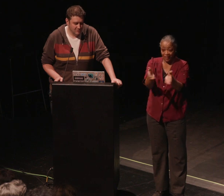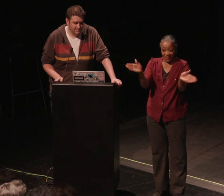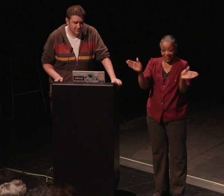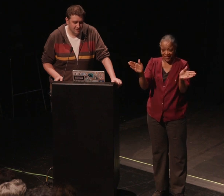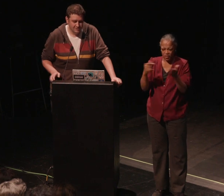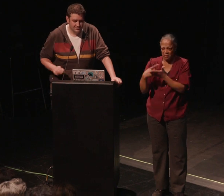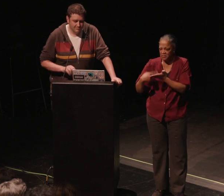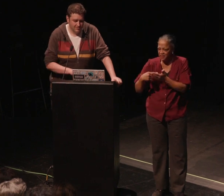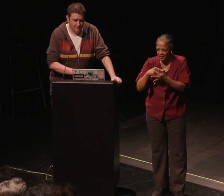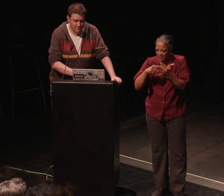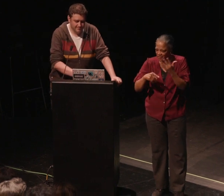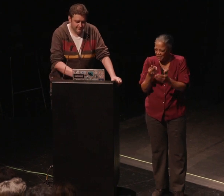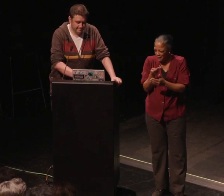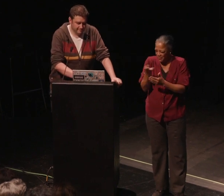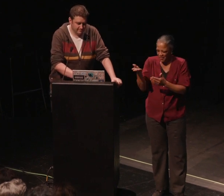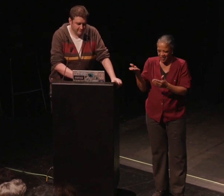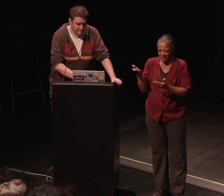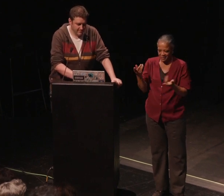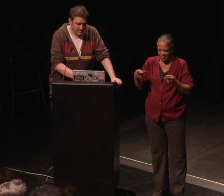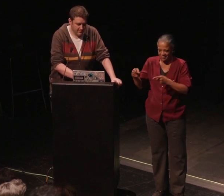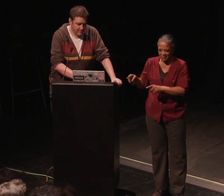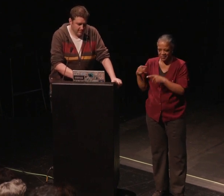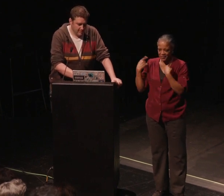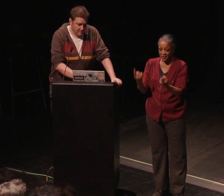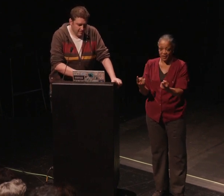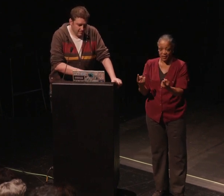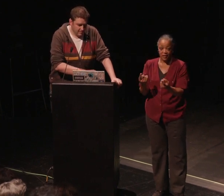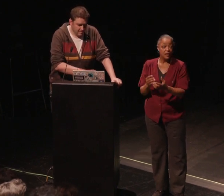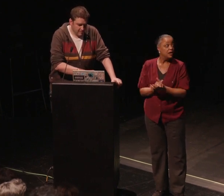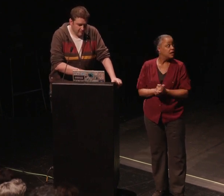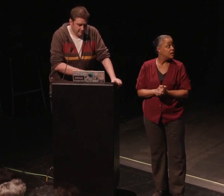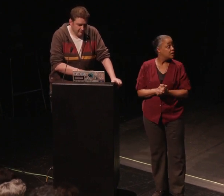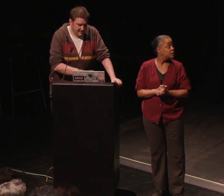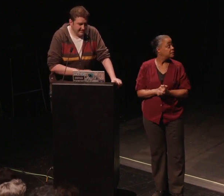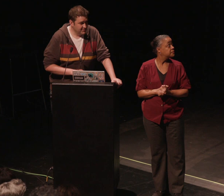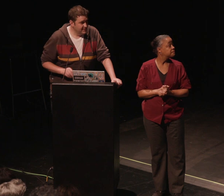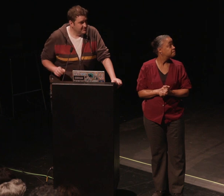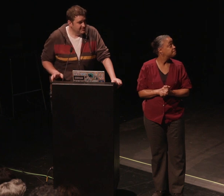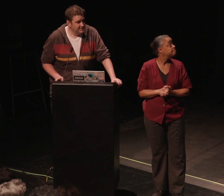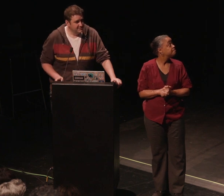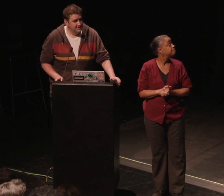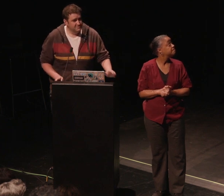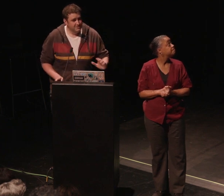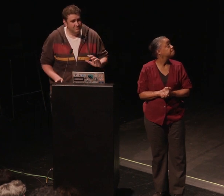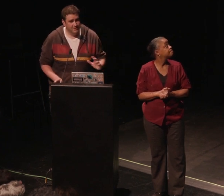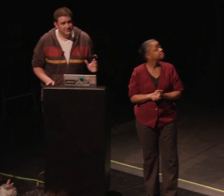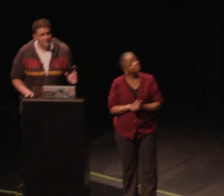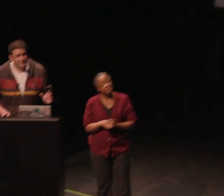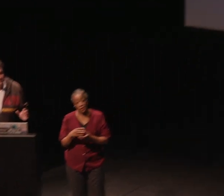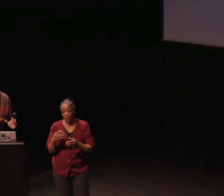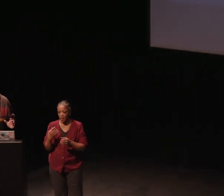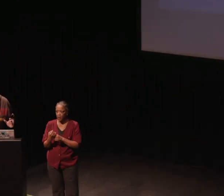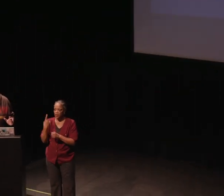few of those things that have been going on. As with the last year, there's been way too much to be able to cover